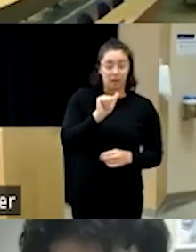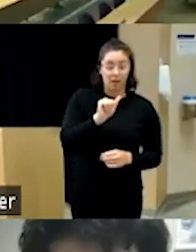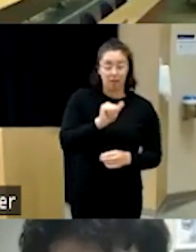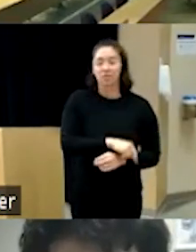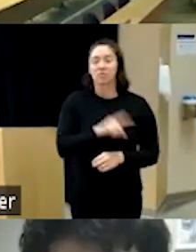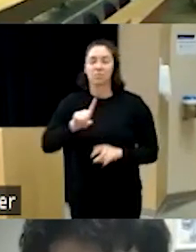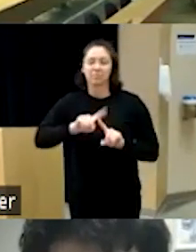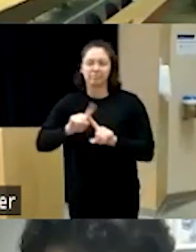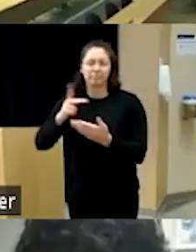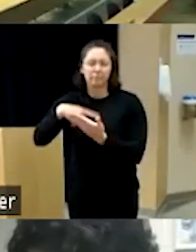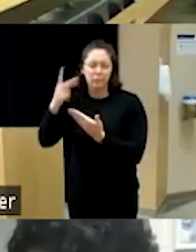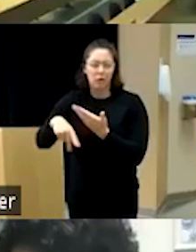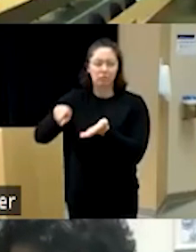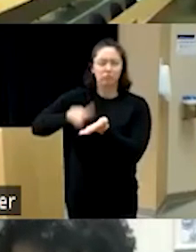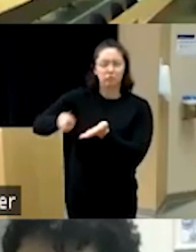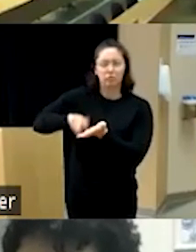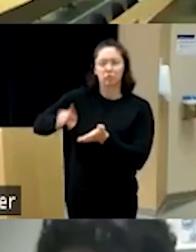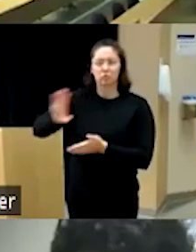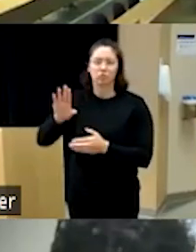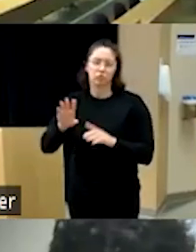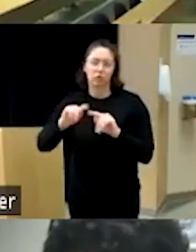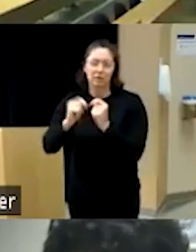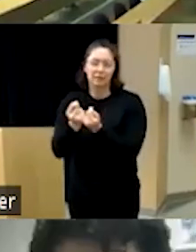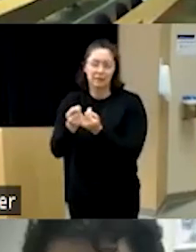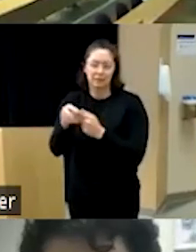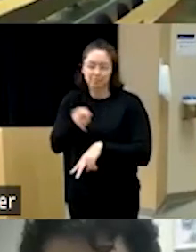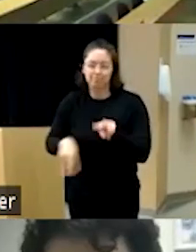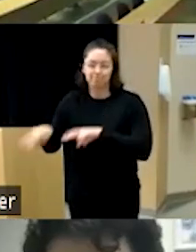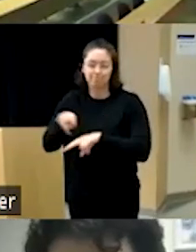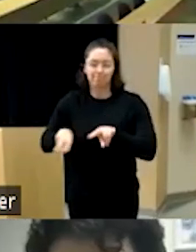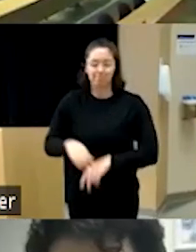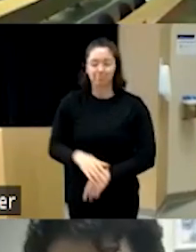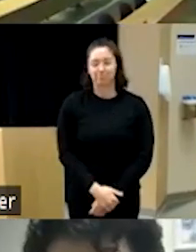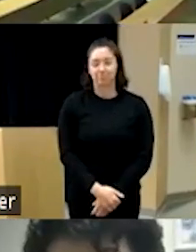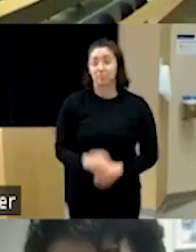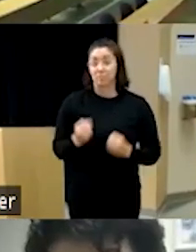programs and research that you and your team are undertaking we have um many people here in the